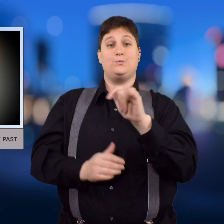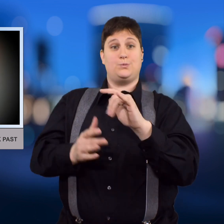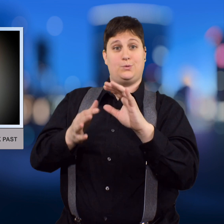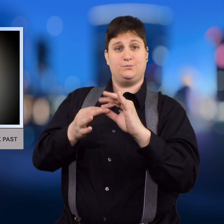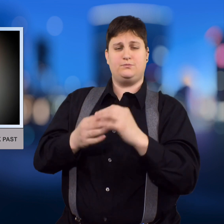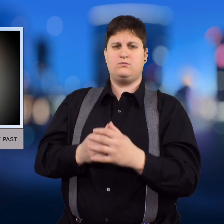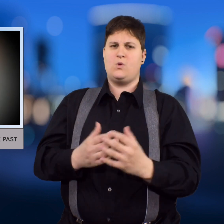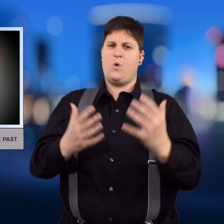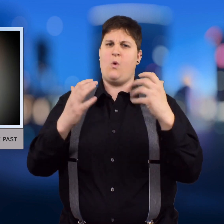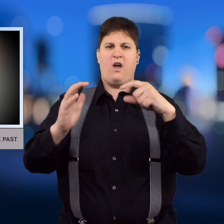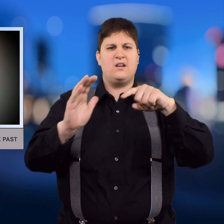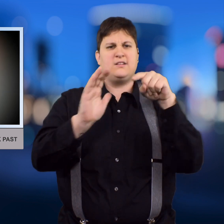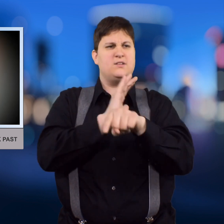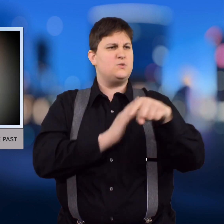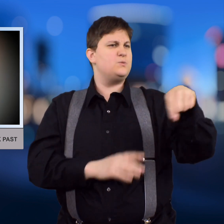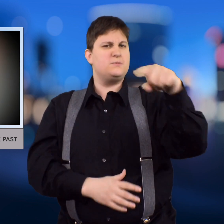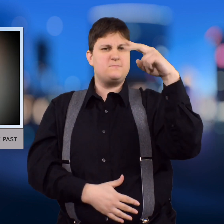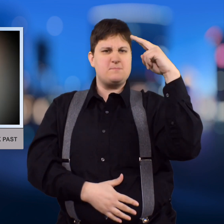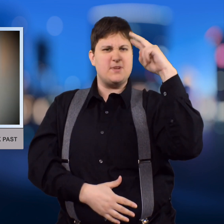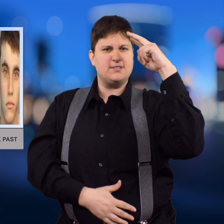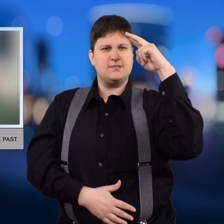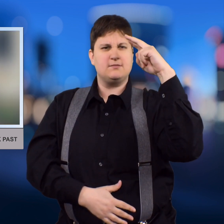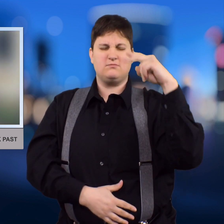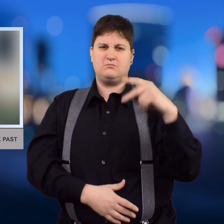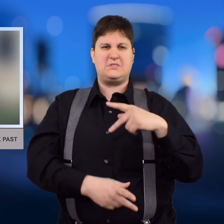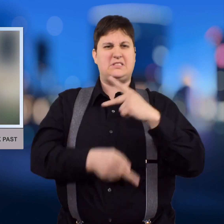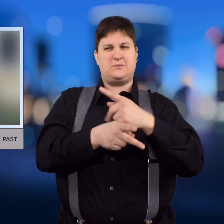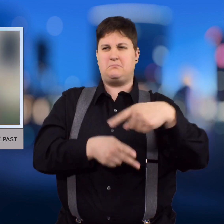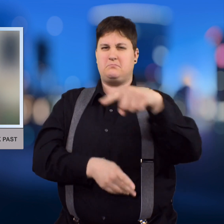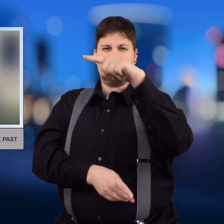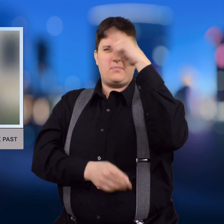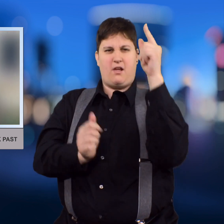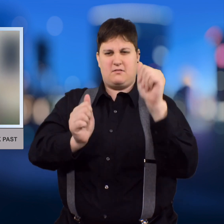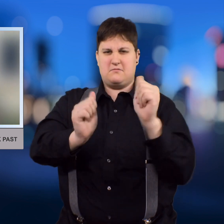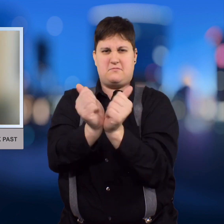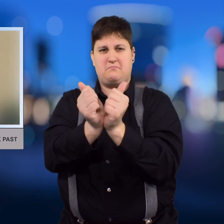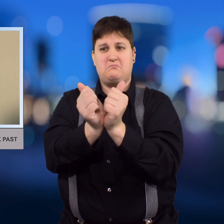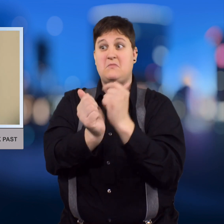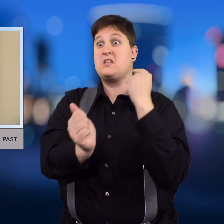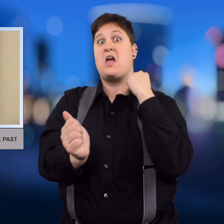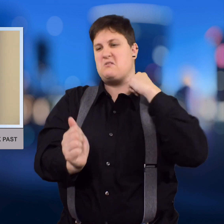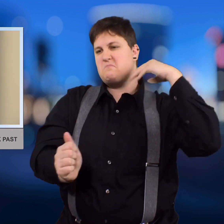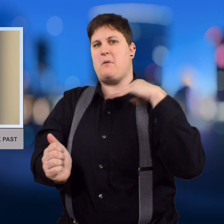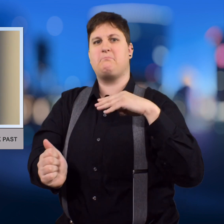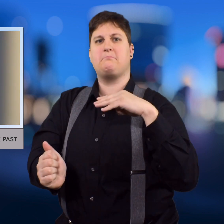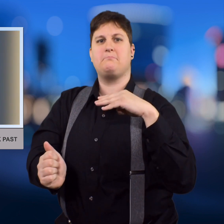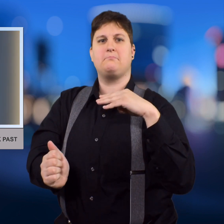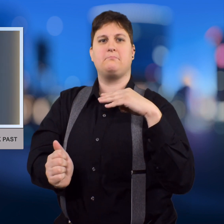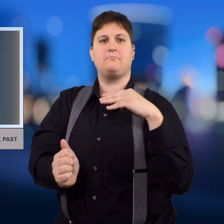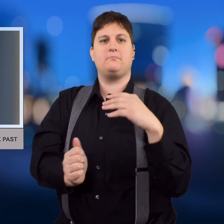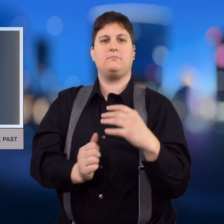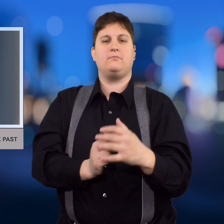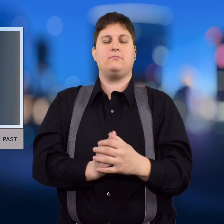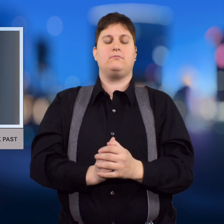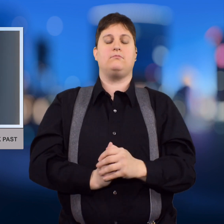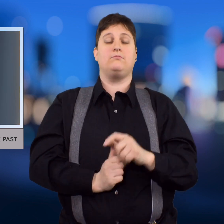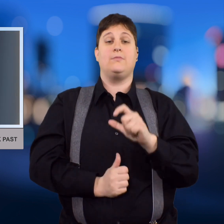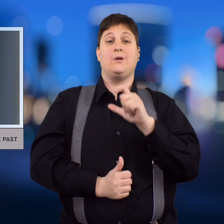He also talked about killing Mexicans, keeping black people in chains and cutting their necks.